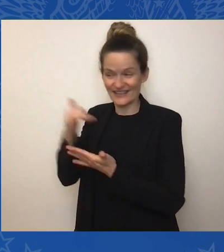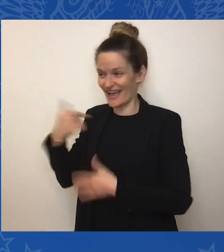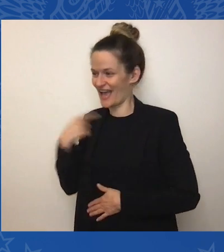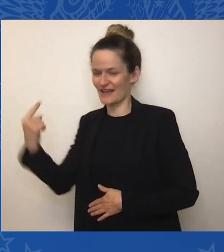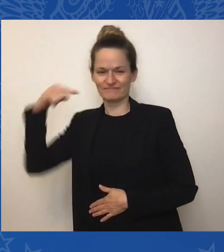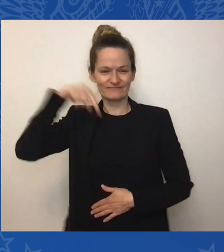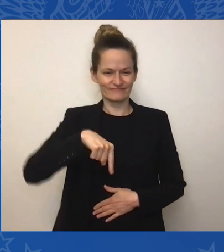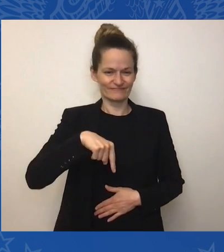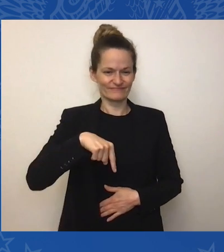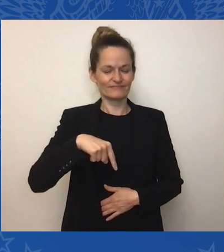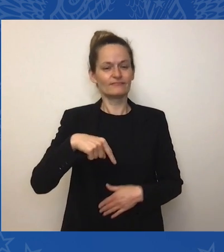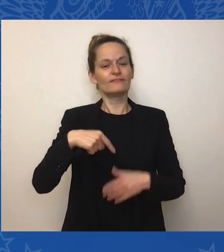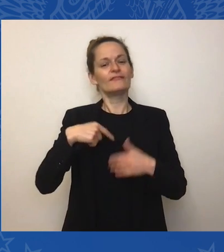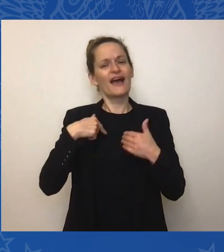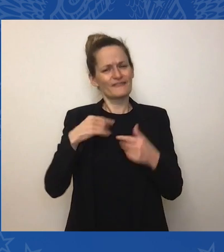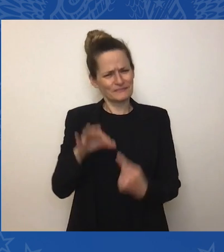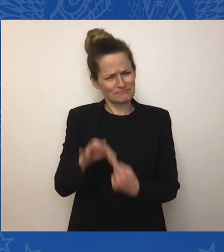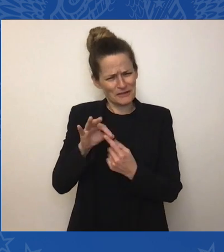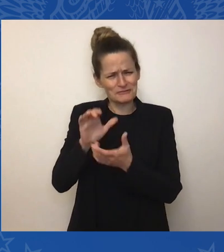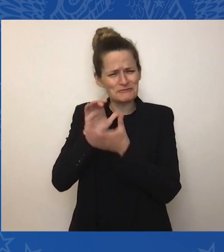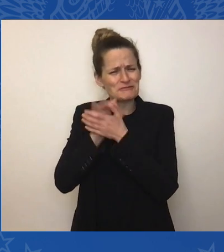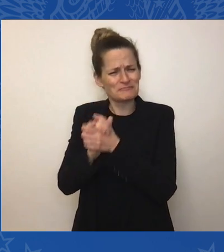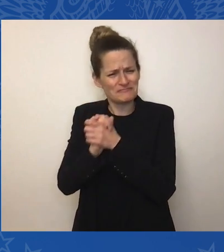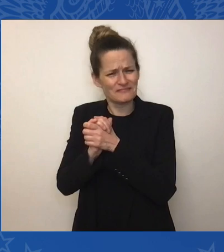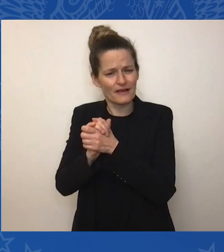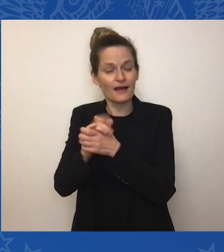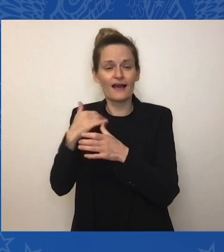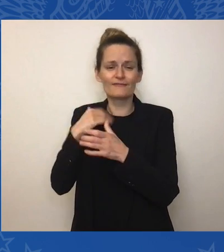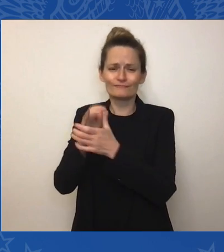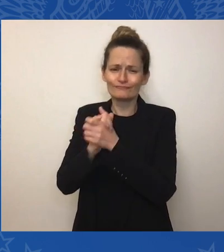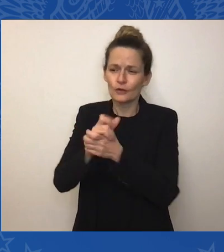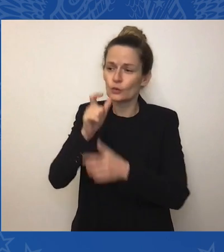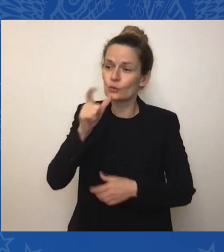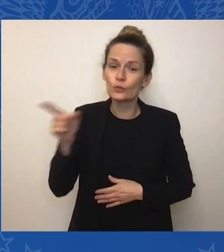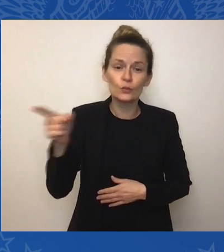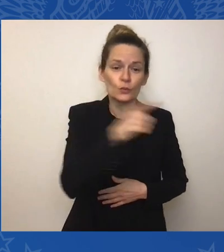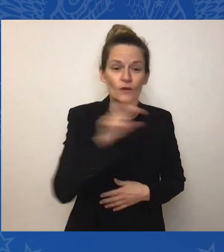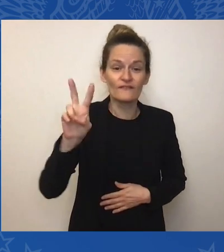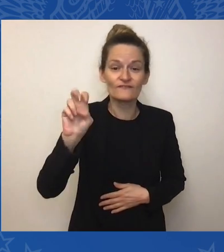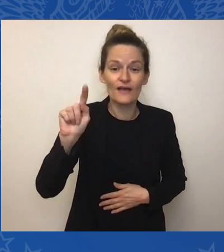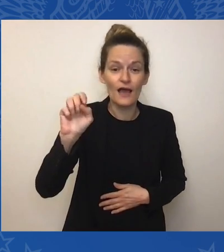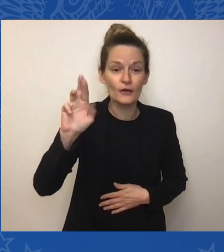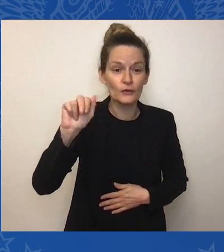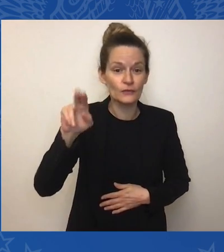all those who are being commissioned in the United States military. Would you please stand -- of the graduating class?